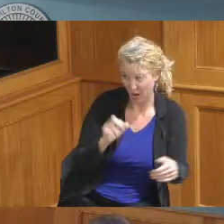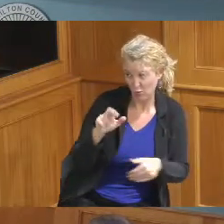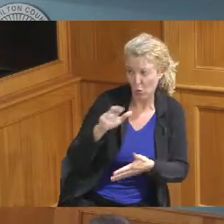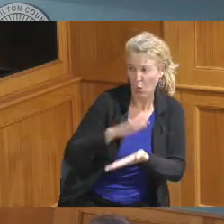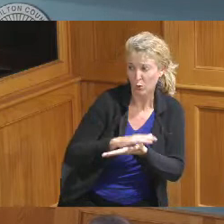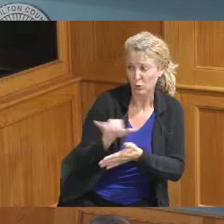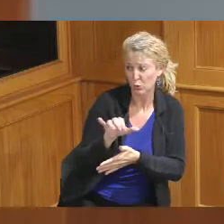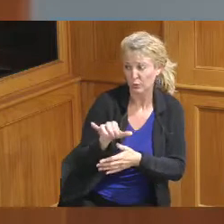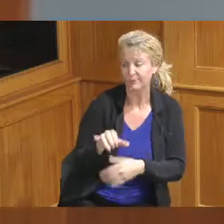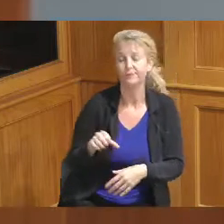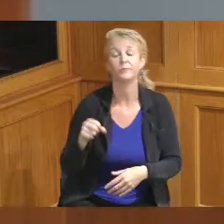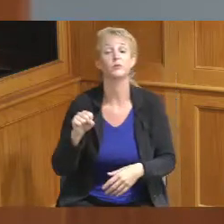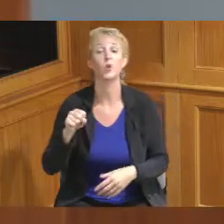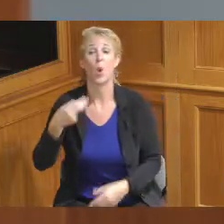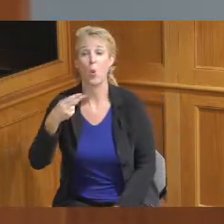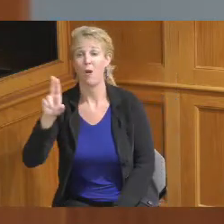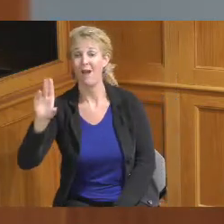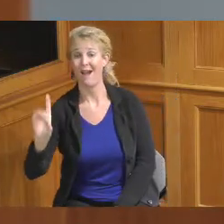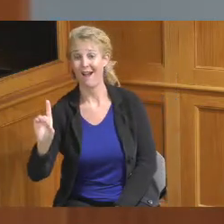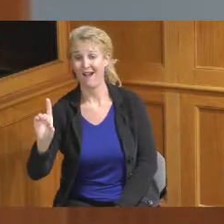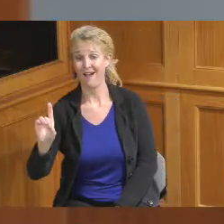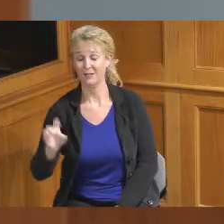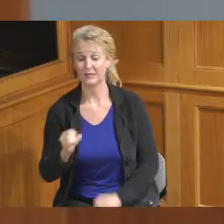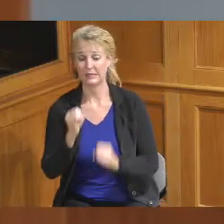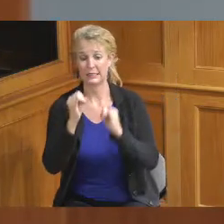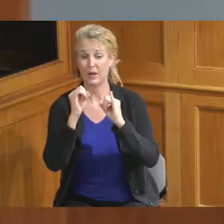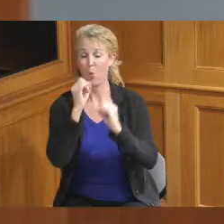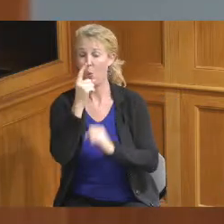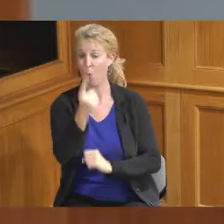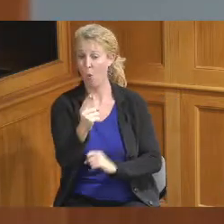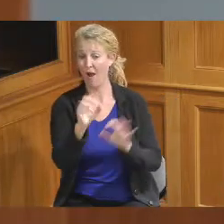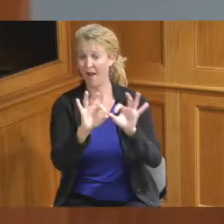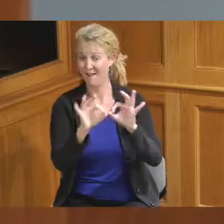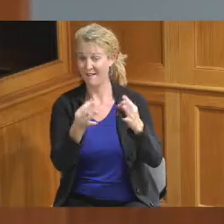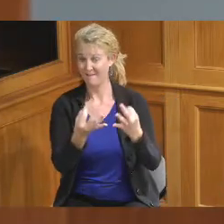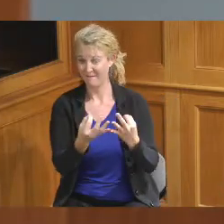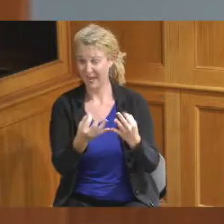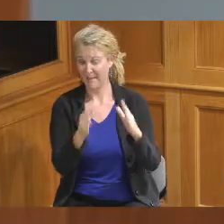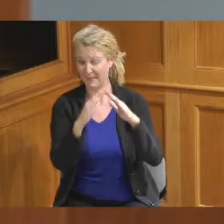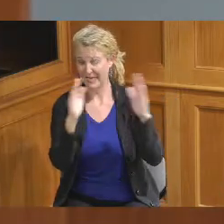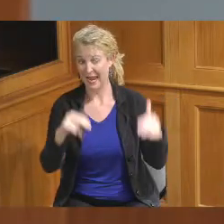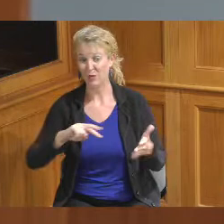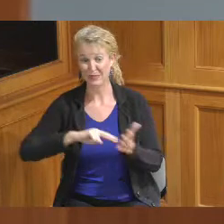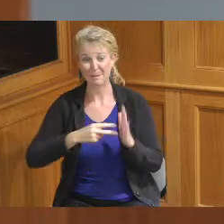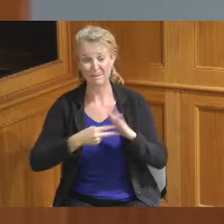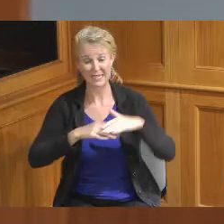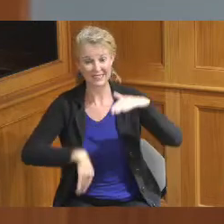HUD guidelines actually a single family household includes up to a four family okay but it can also